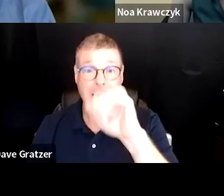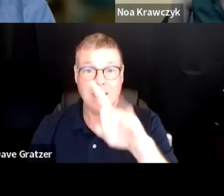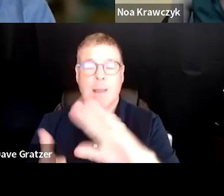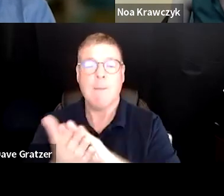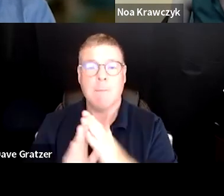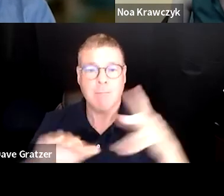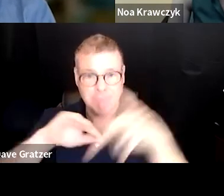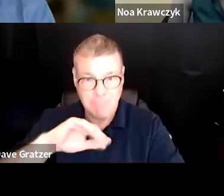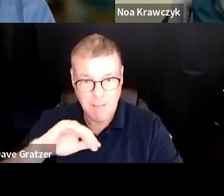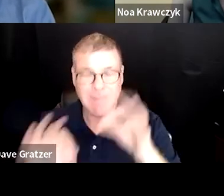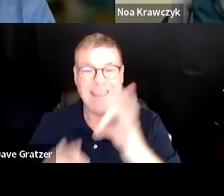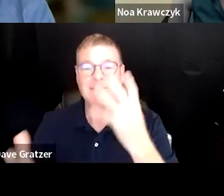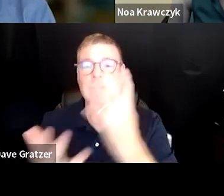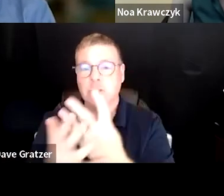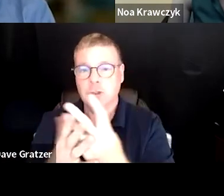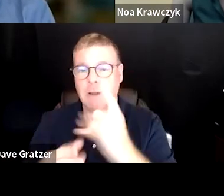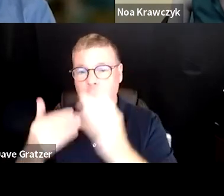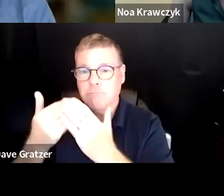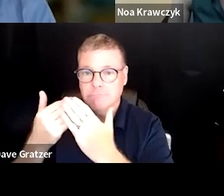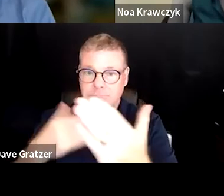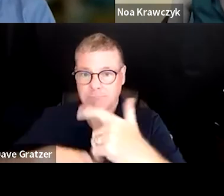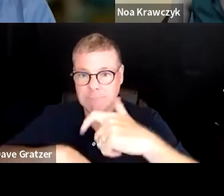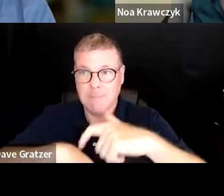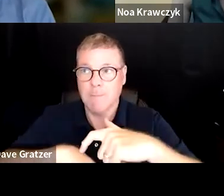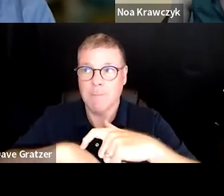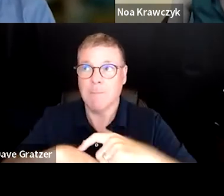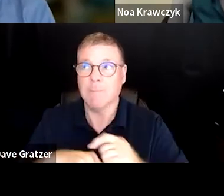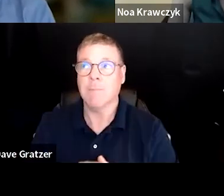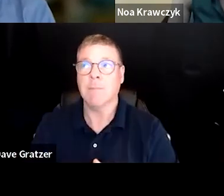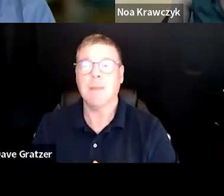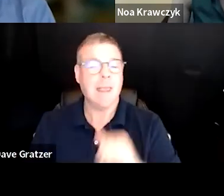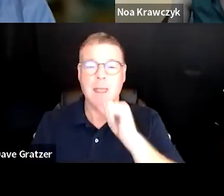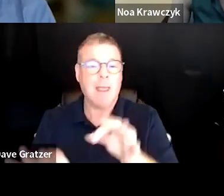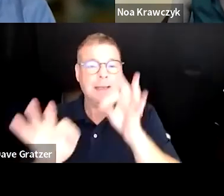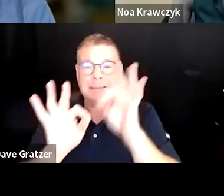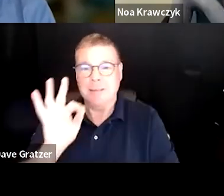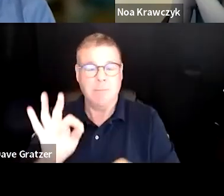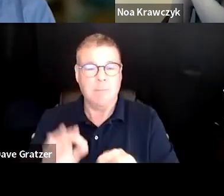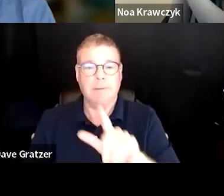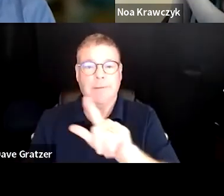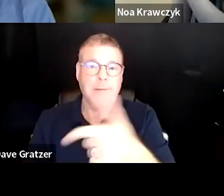if they've been incarcerated for period of time. So it's not just as simple as switching off a button